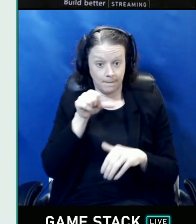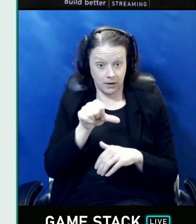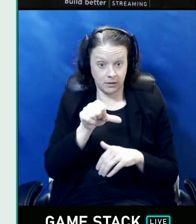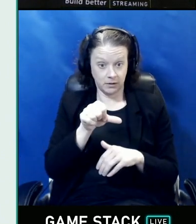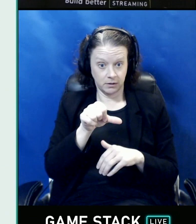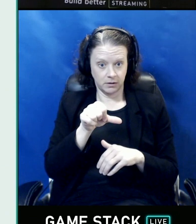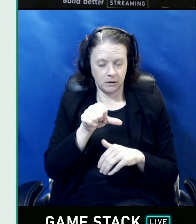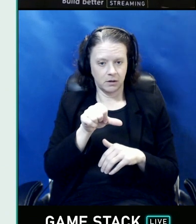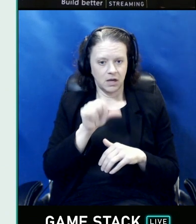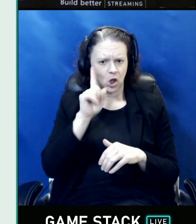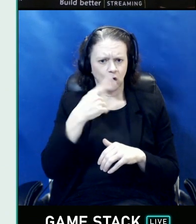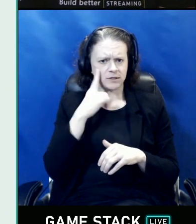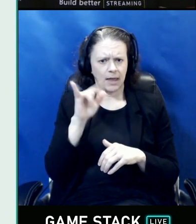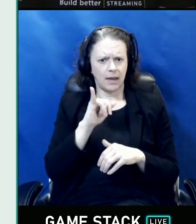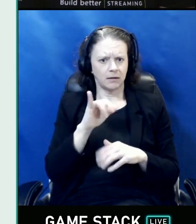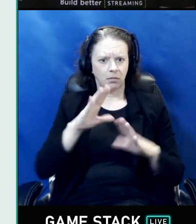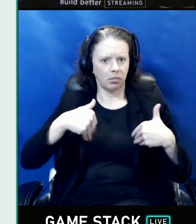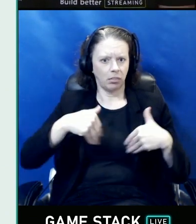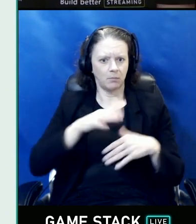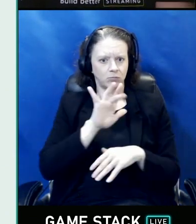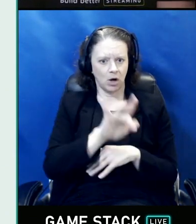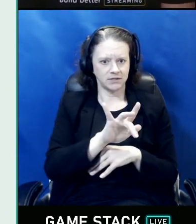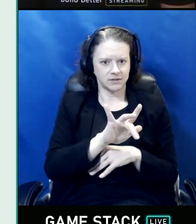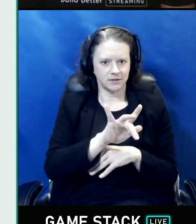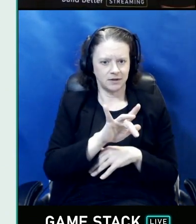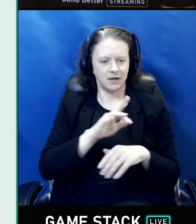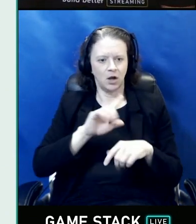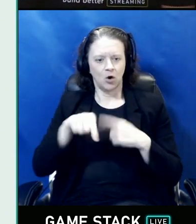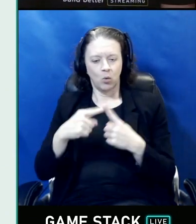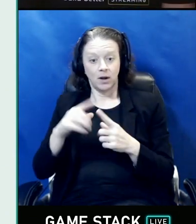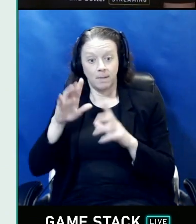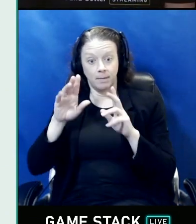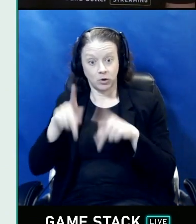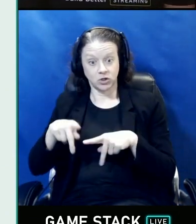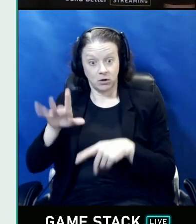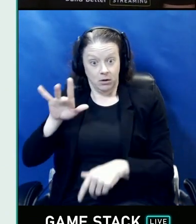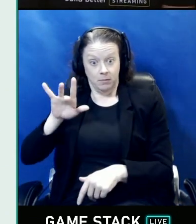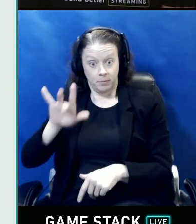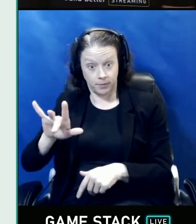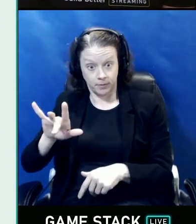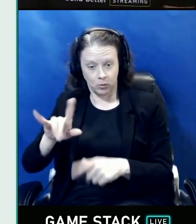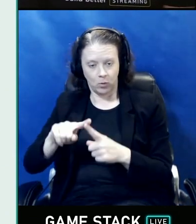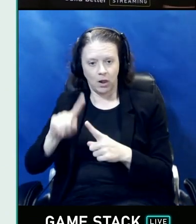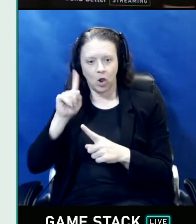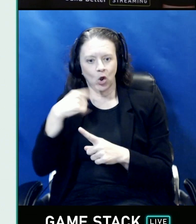it'll draw the activated version, and when they release the button, it draws the idle version again.